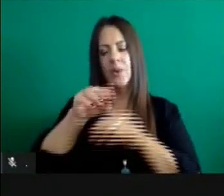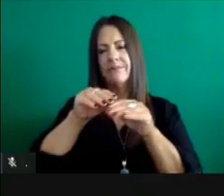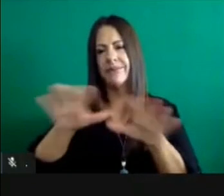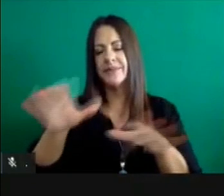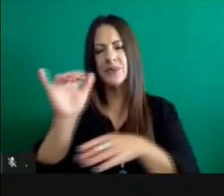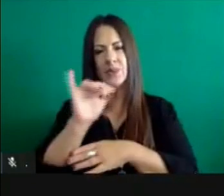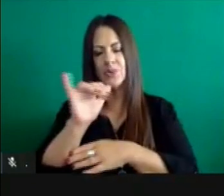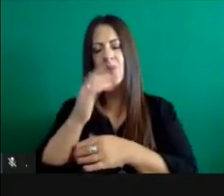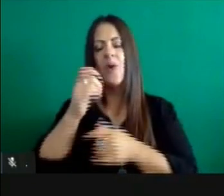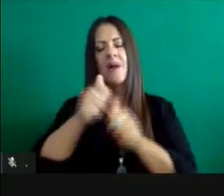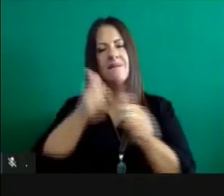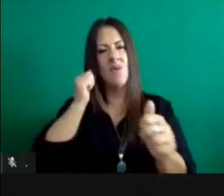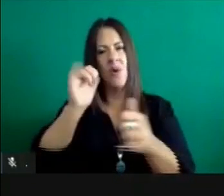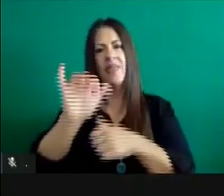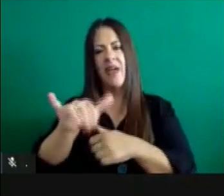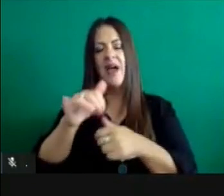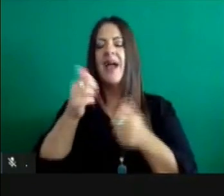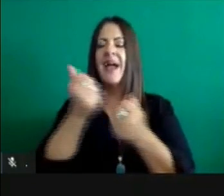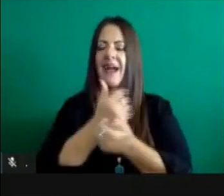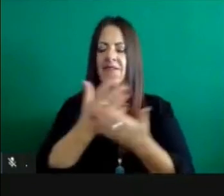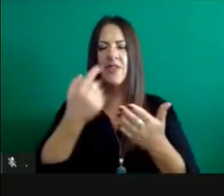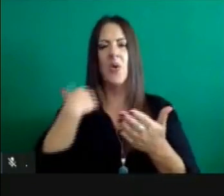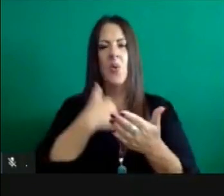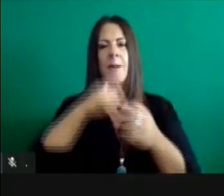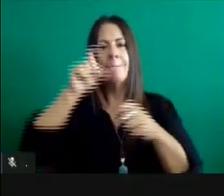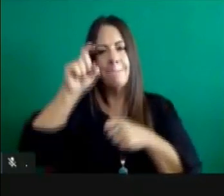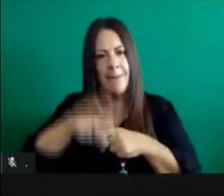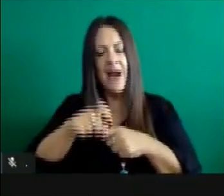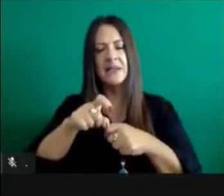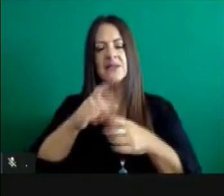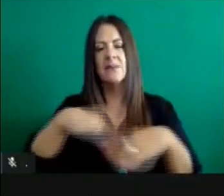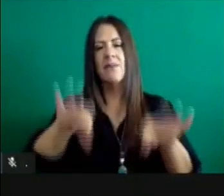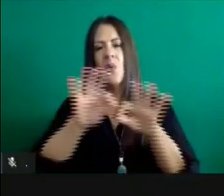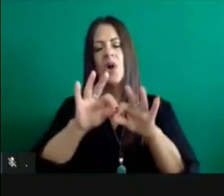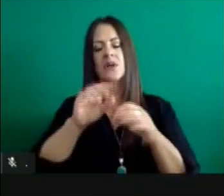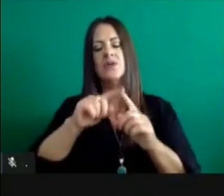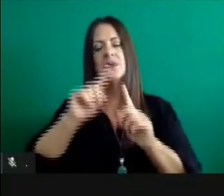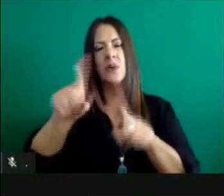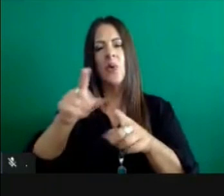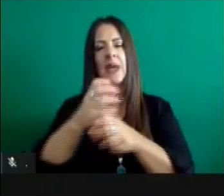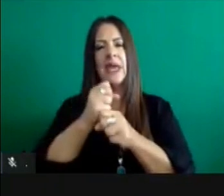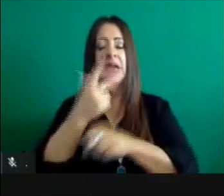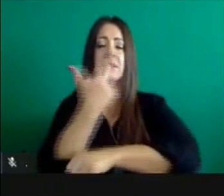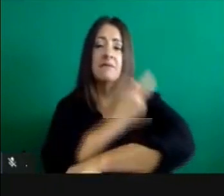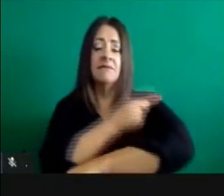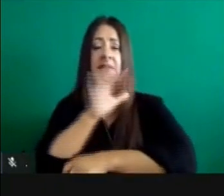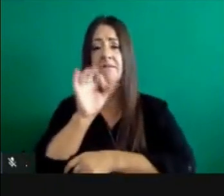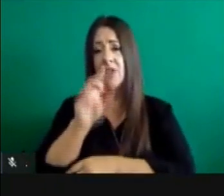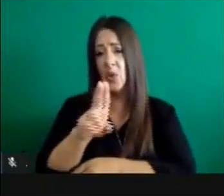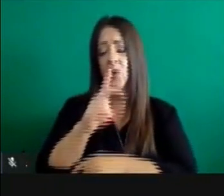HEALTHY, BUT ALSO PRESSURE OUR HOSPITAL SYSTEM AS WE SEE THE PRESSURE ALREADY FROM COVID. IT HAS A REAL, SIGNIFICANT,